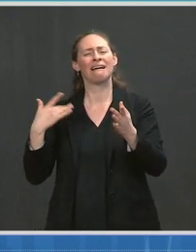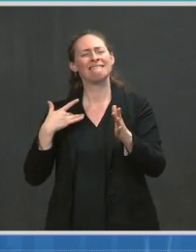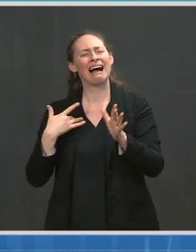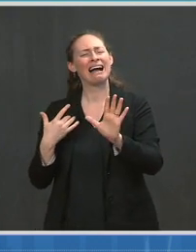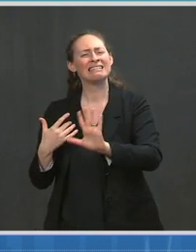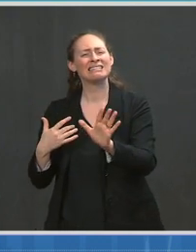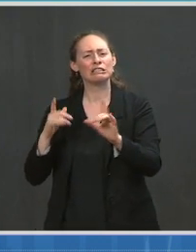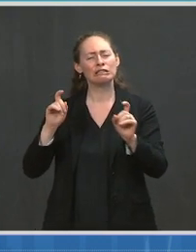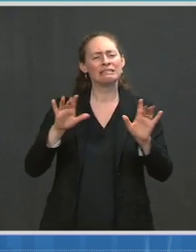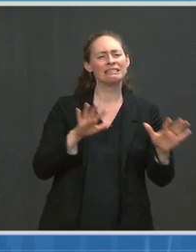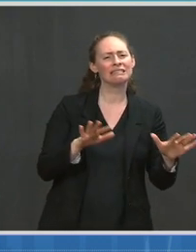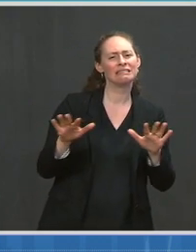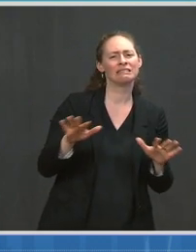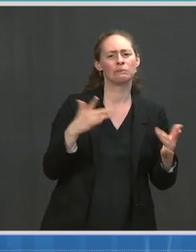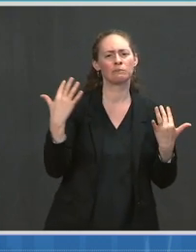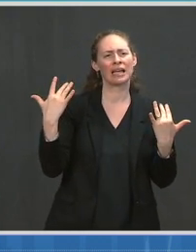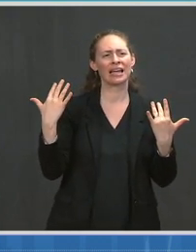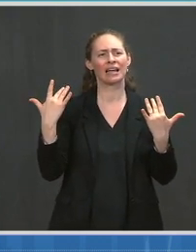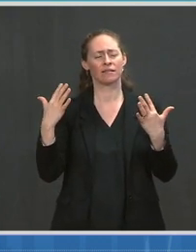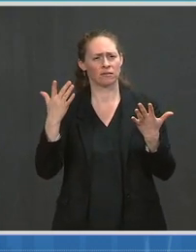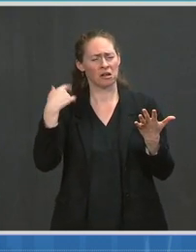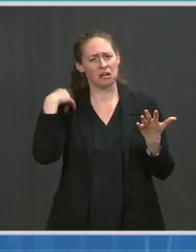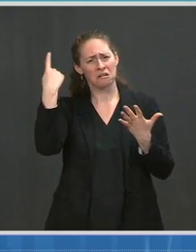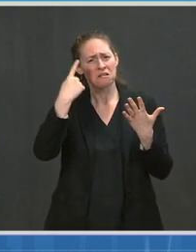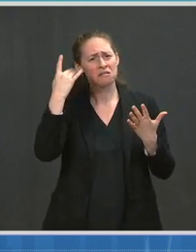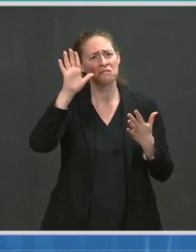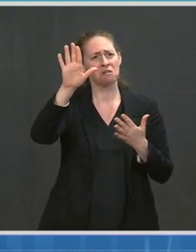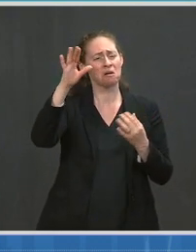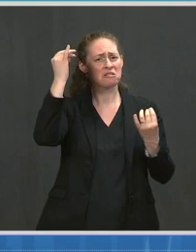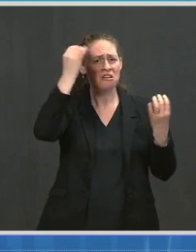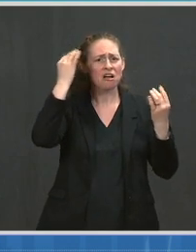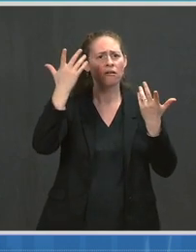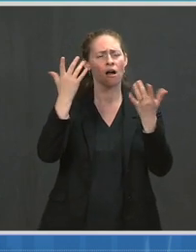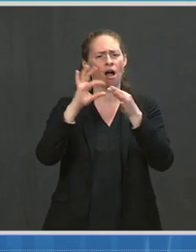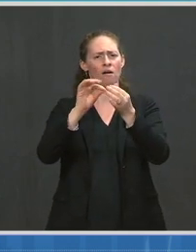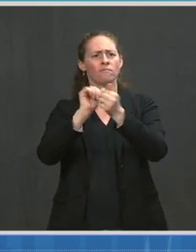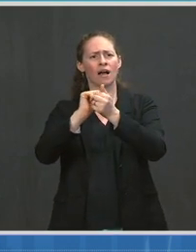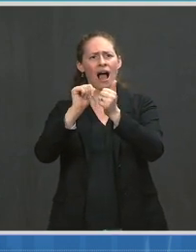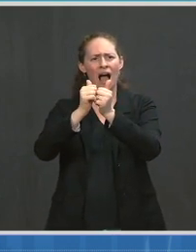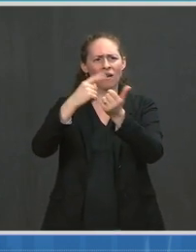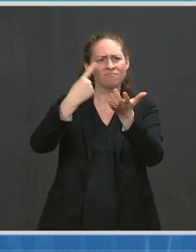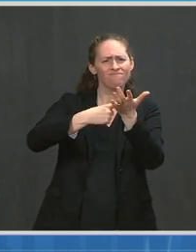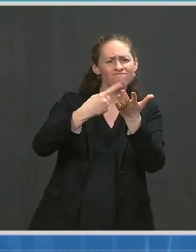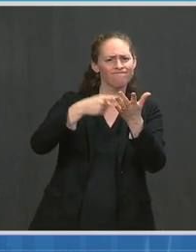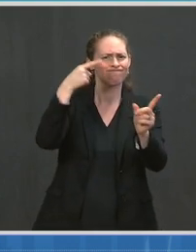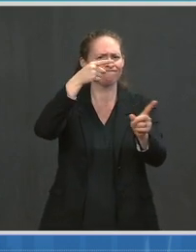or targeting the messaging to focus on specific states, specific groups of people.